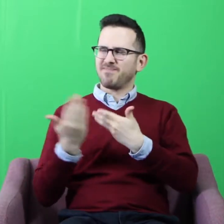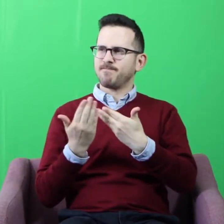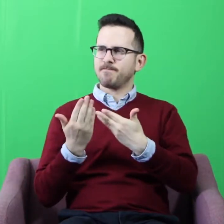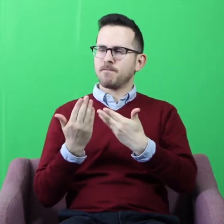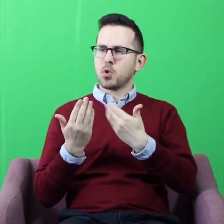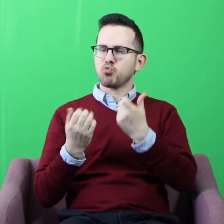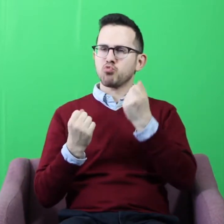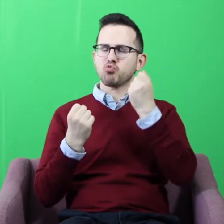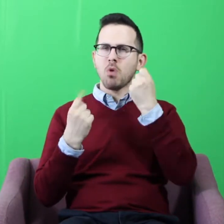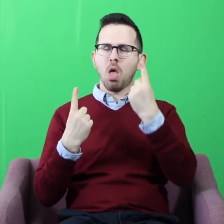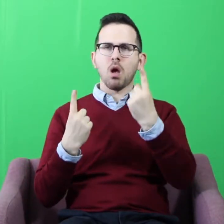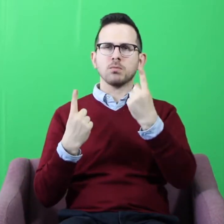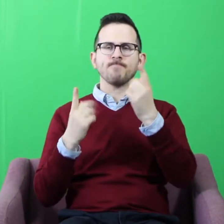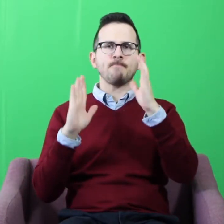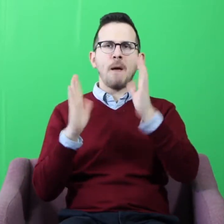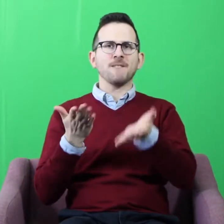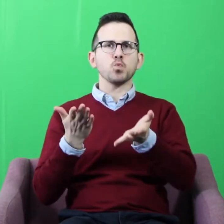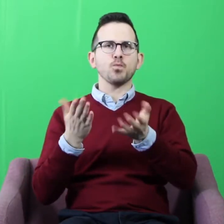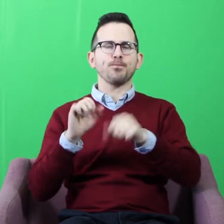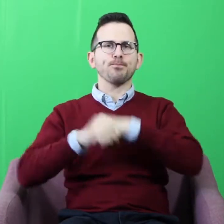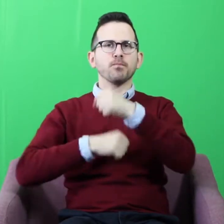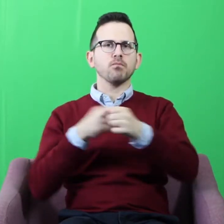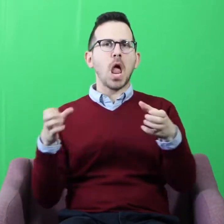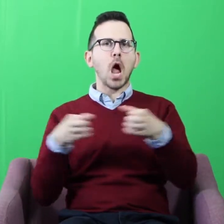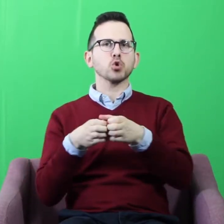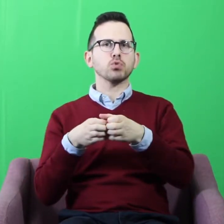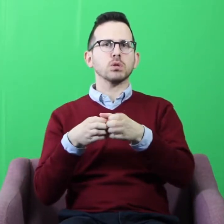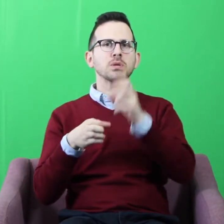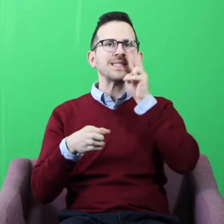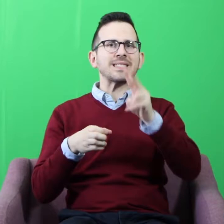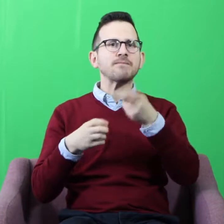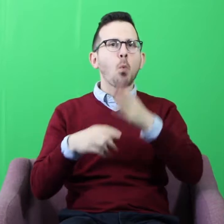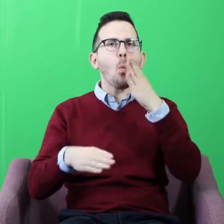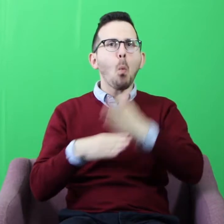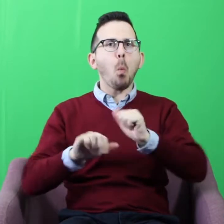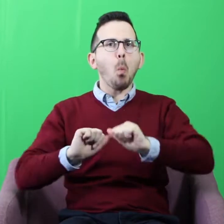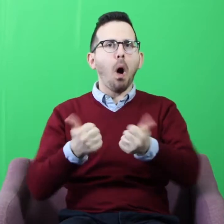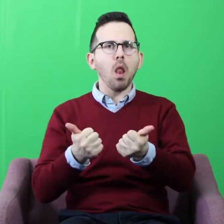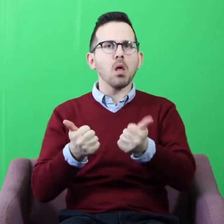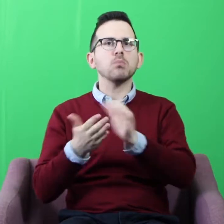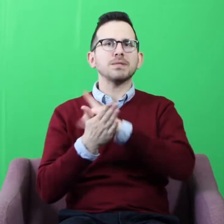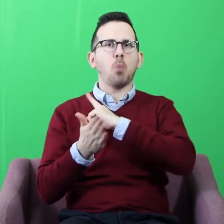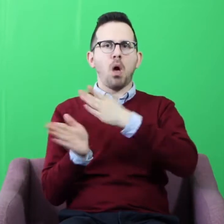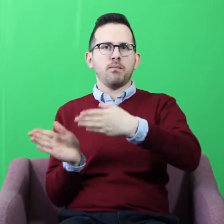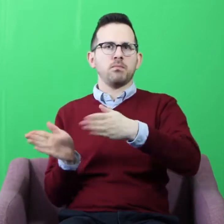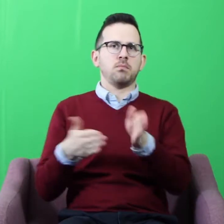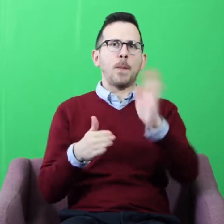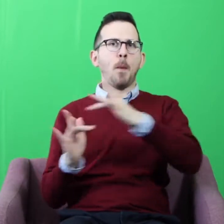and set up an agency to actually see what worked well and what didn’t.